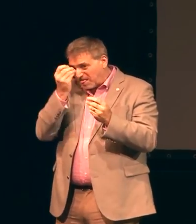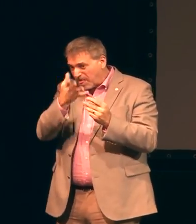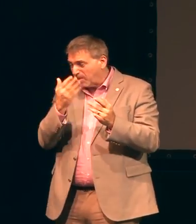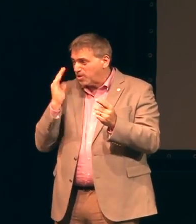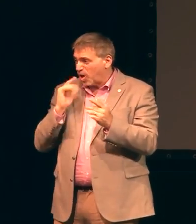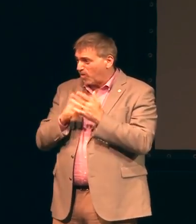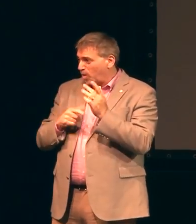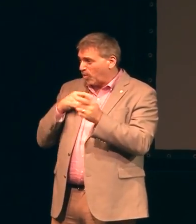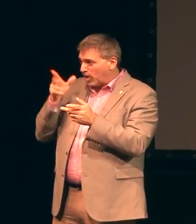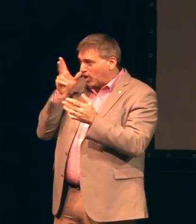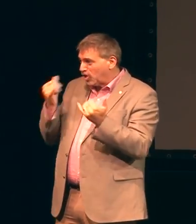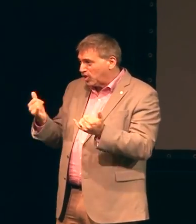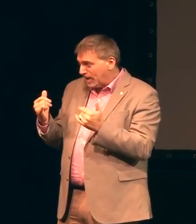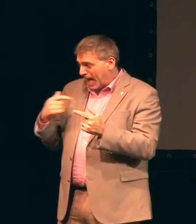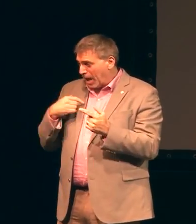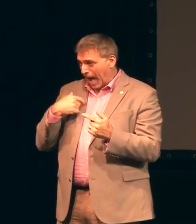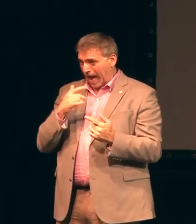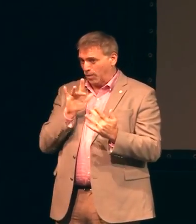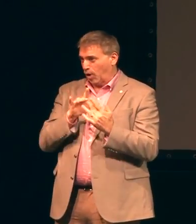in touch with them, and let them know what we